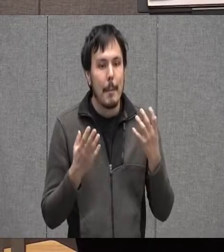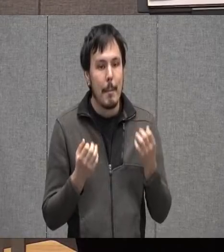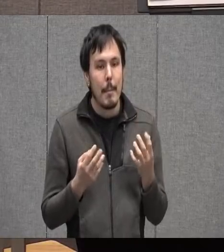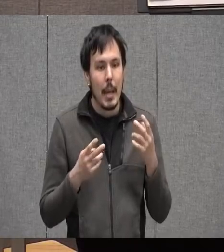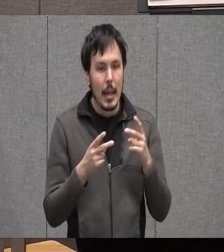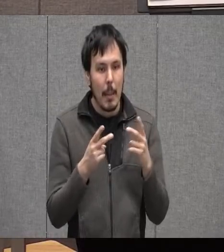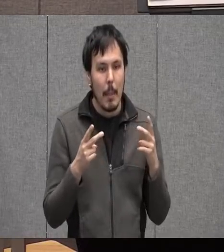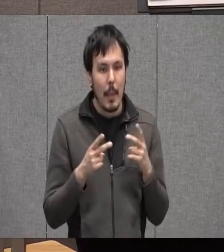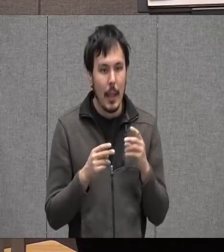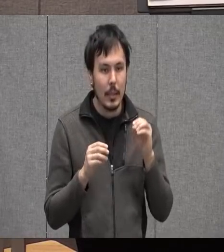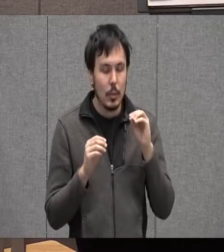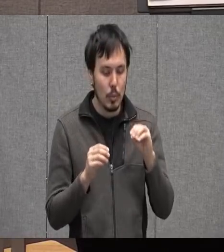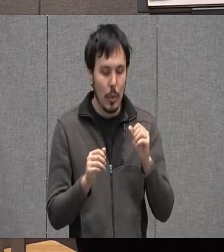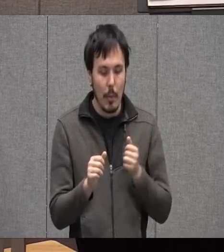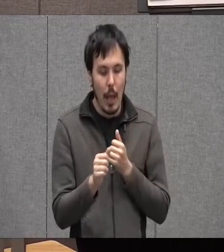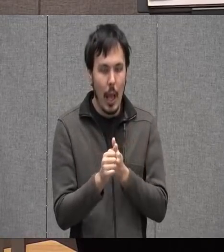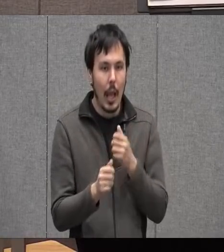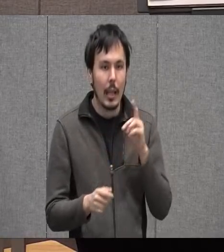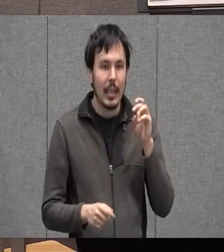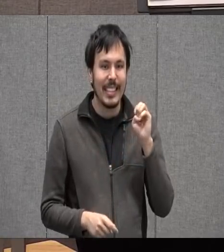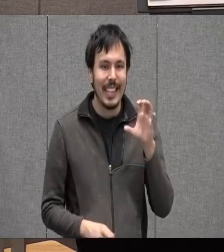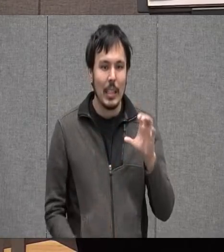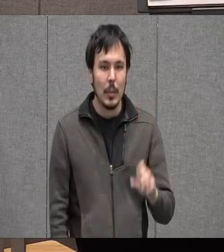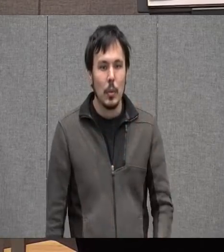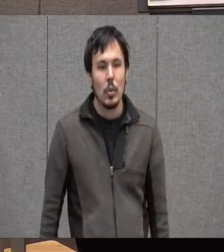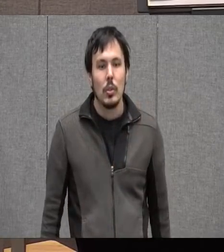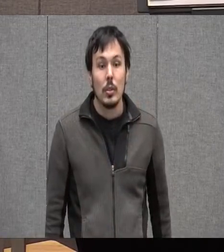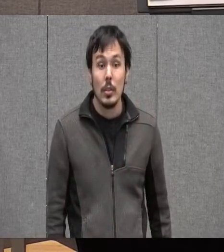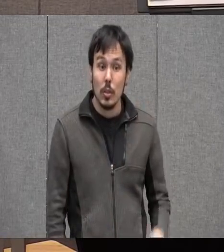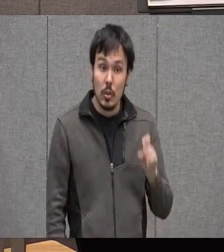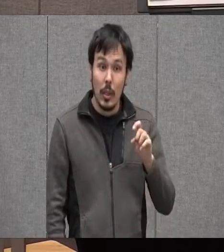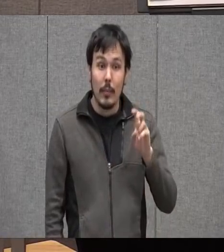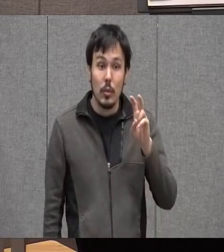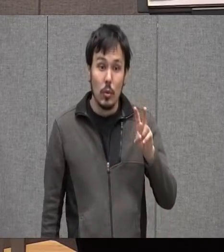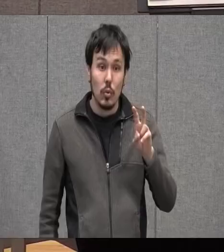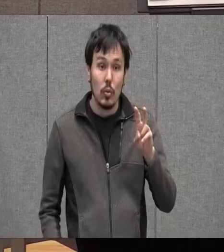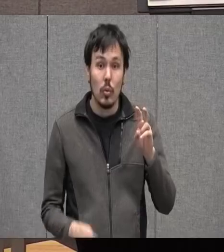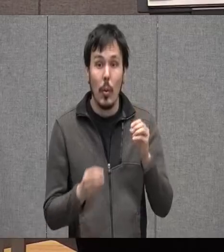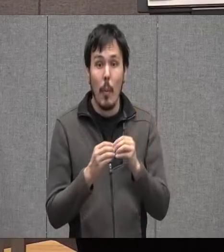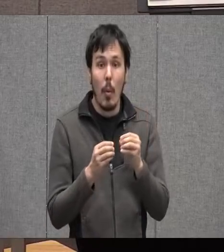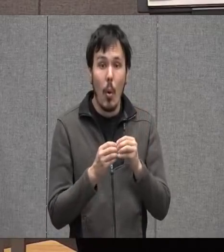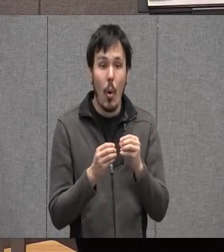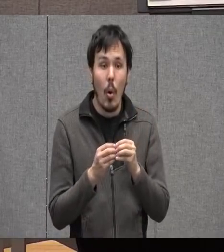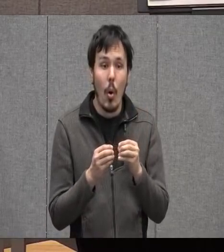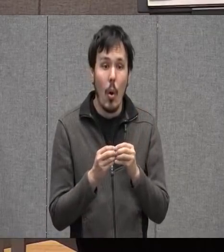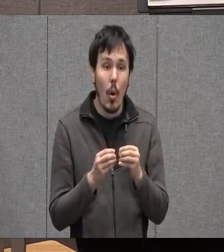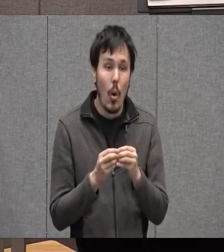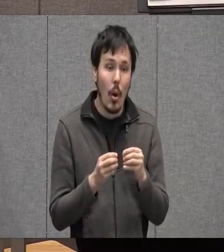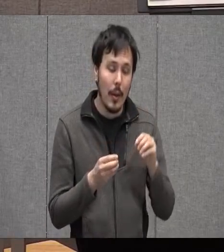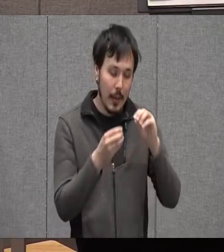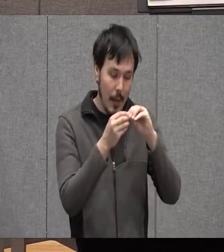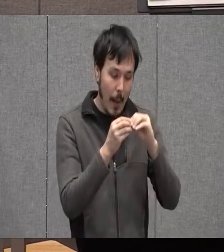behind the decimal point. We have two four numbers behind the decimal point in our problem, so in our answer,